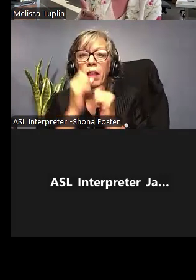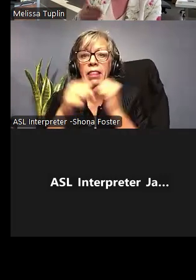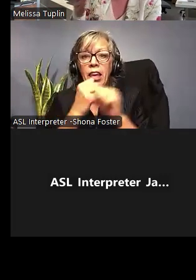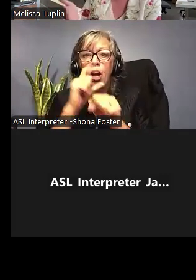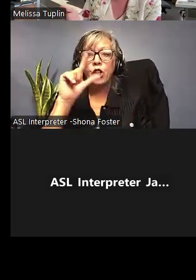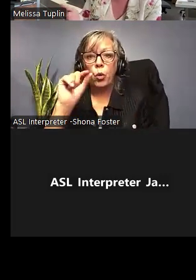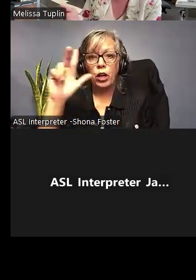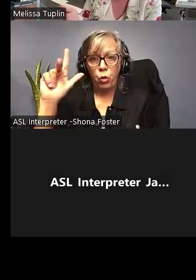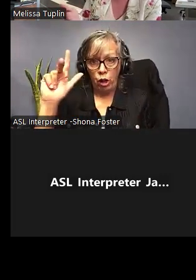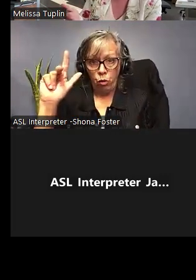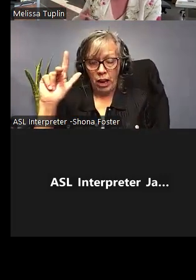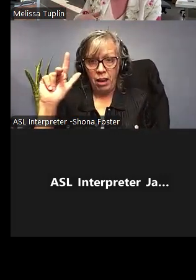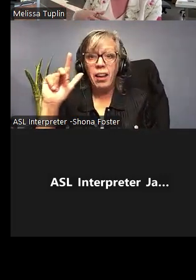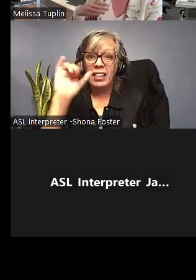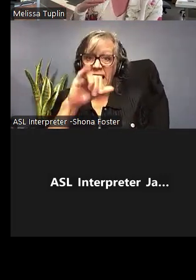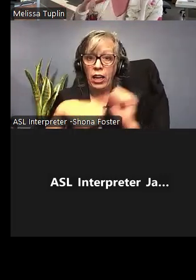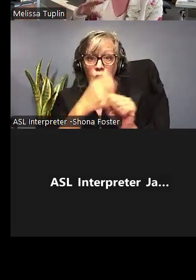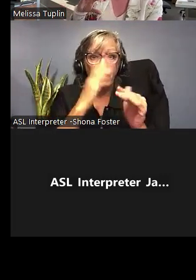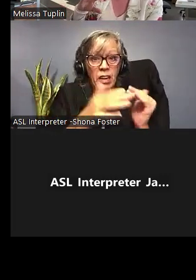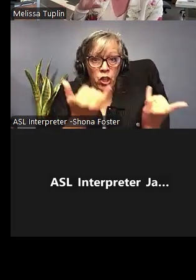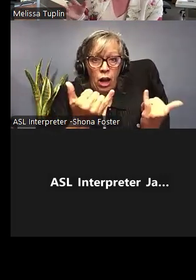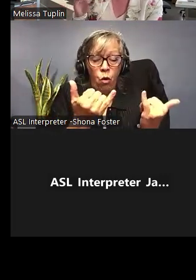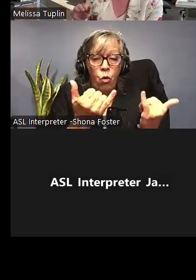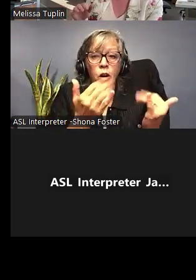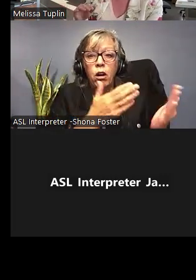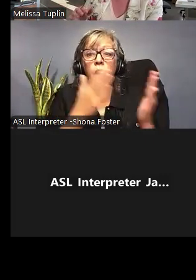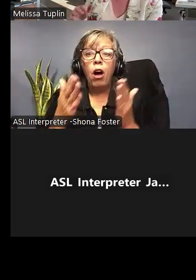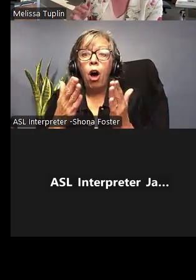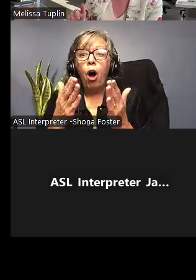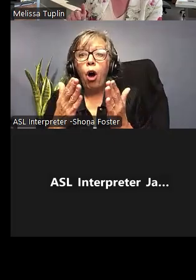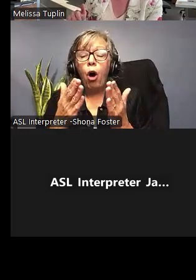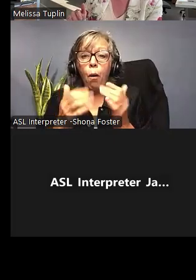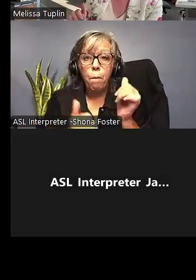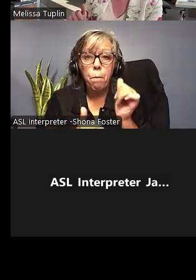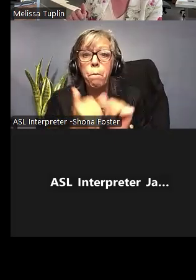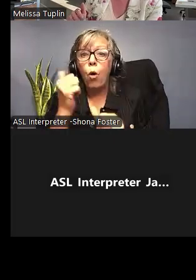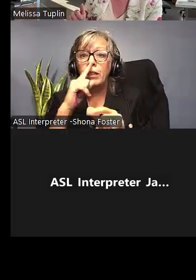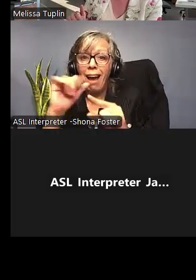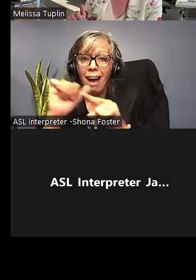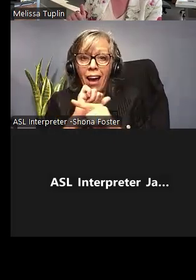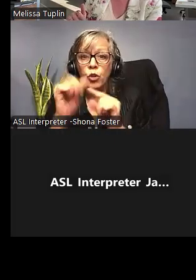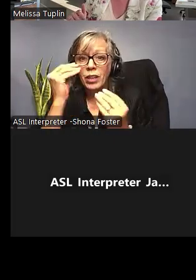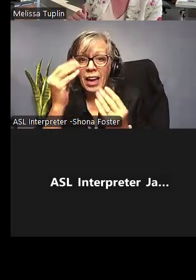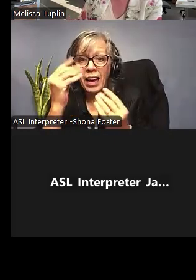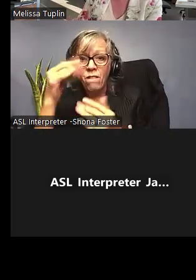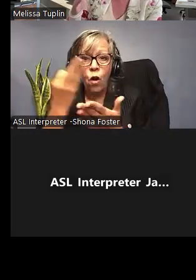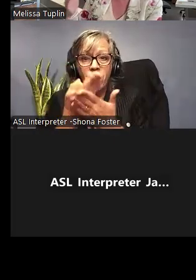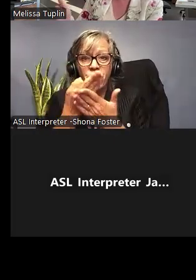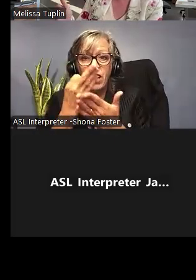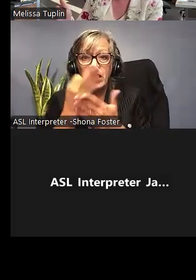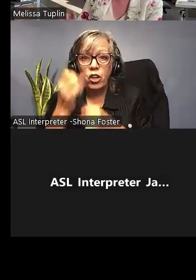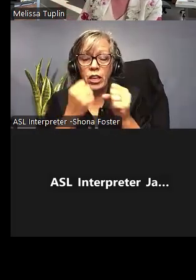year will be complete now. Likely mostly all actual data for fiscal year beginning in 2024,